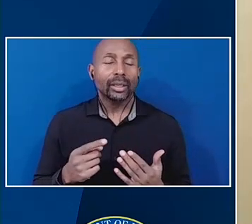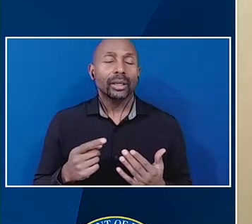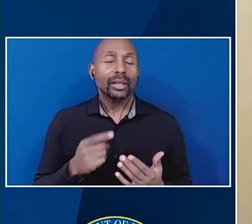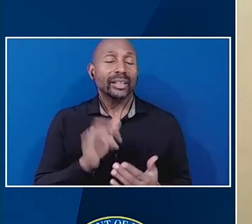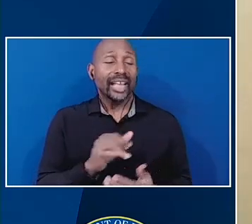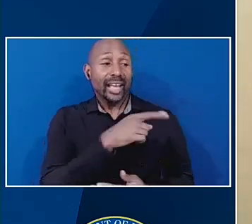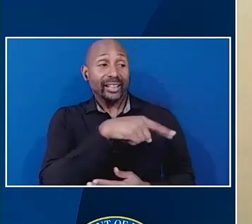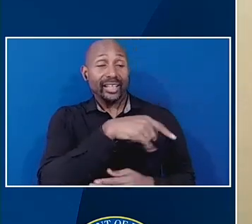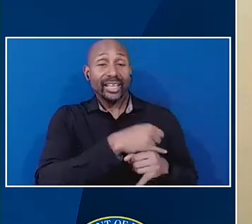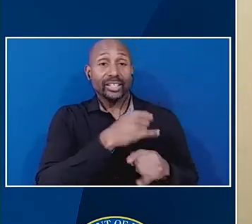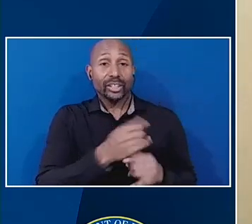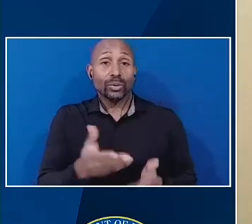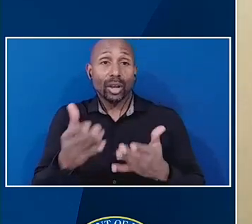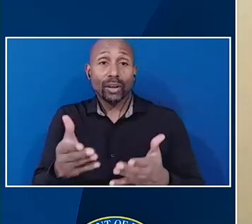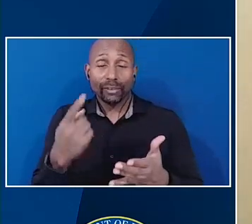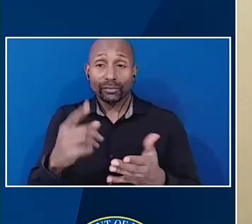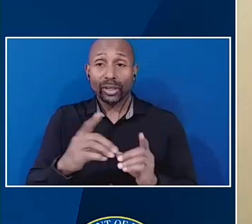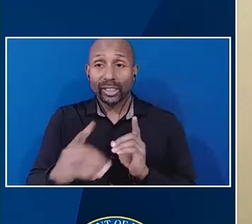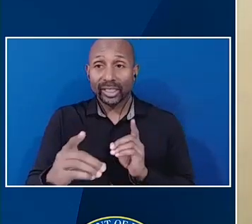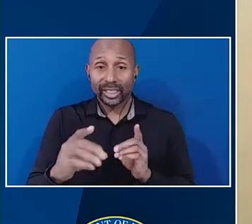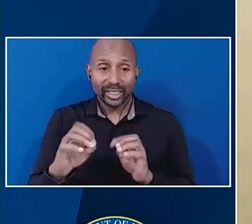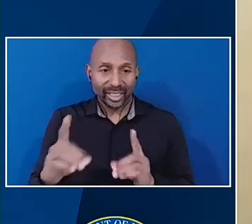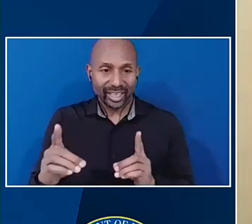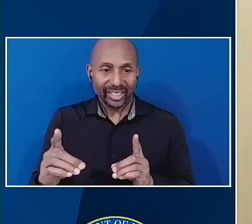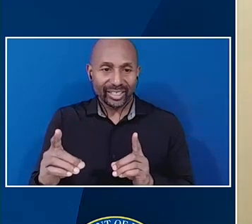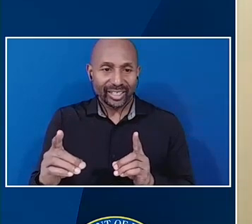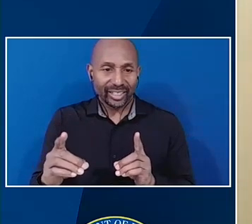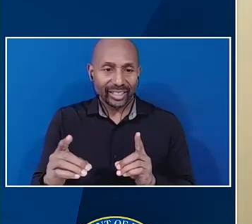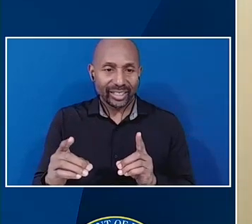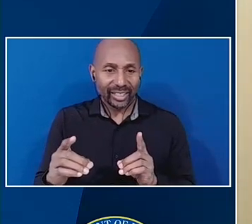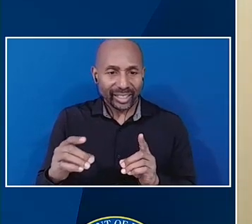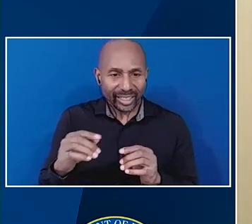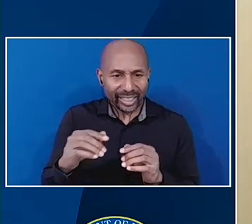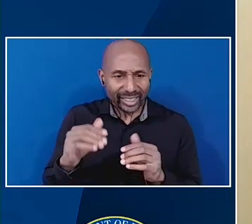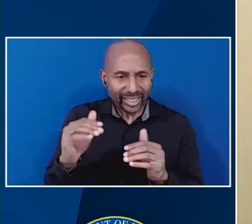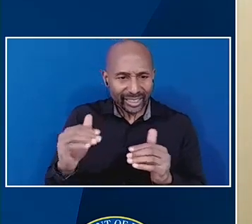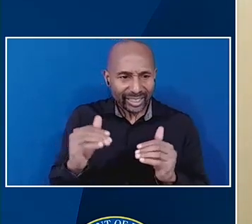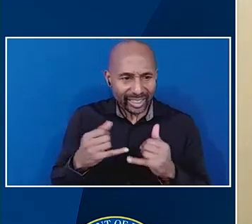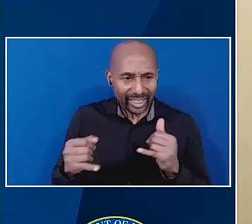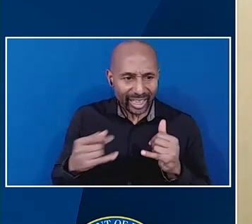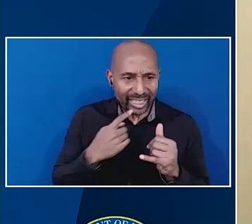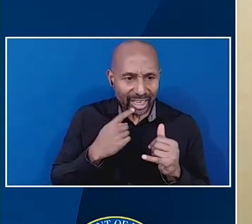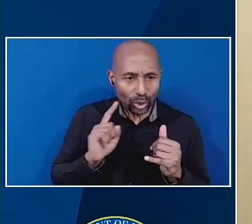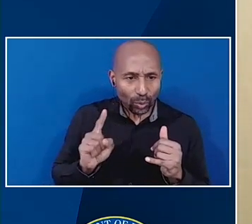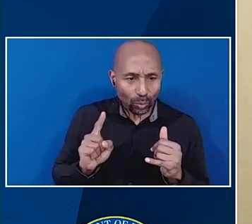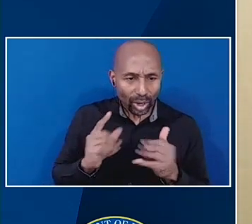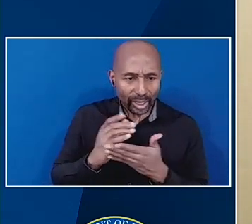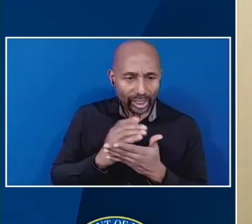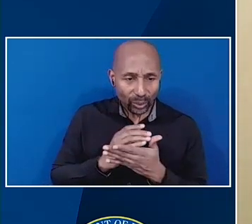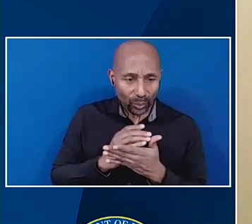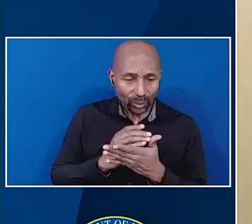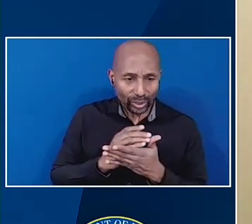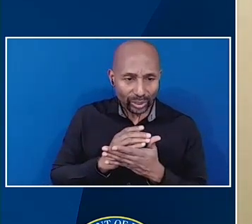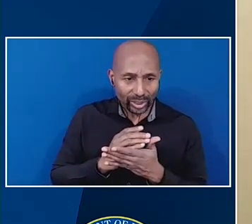change in the second to the last line of that, where it says one course offered through distance education. I think what Musser told us yesterday is that there may